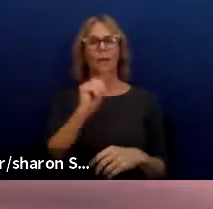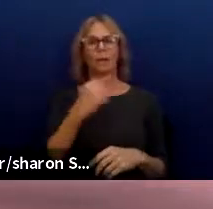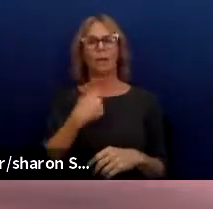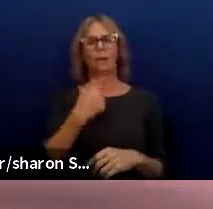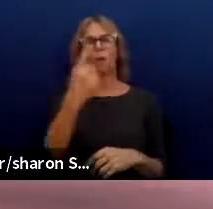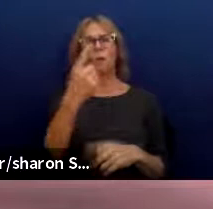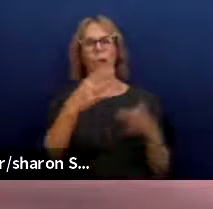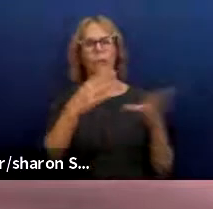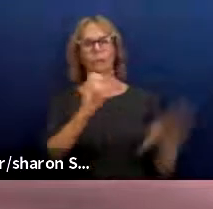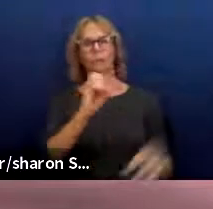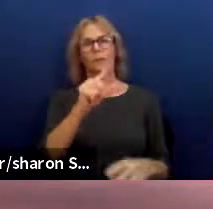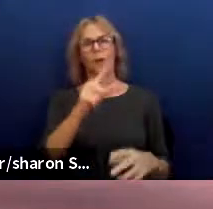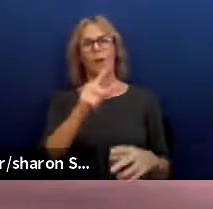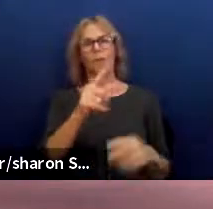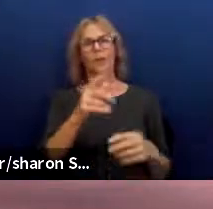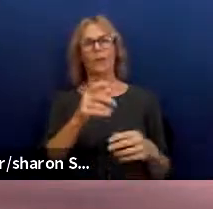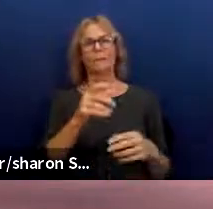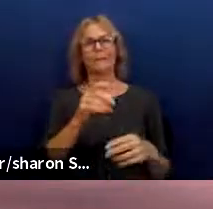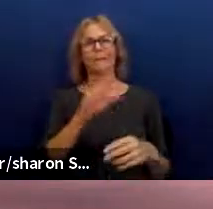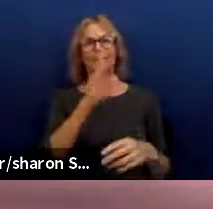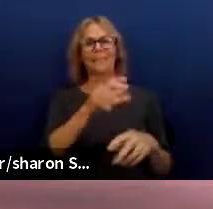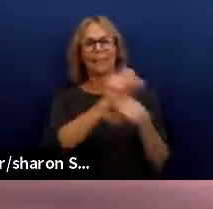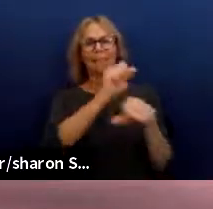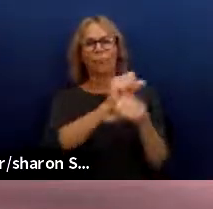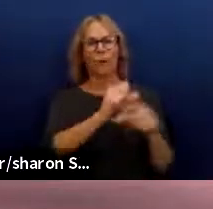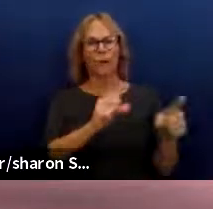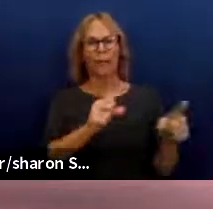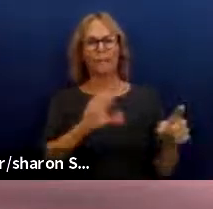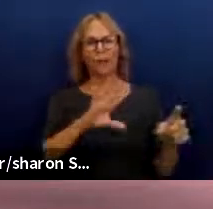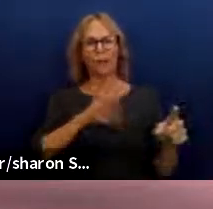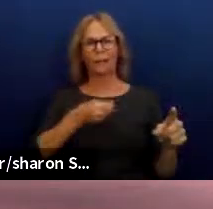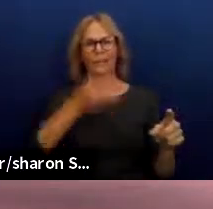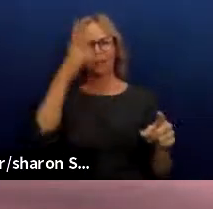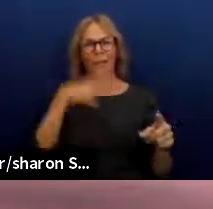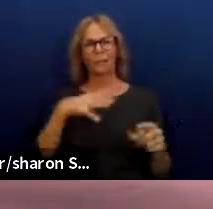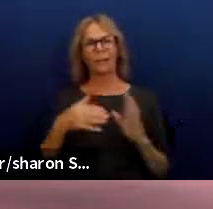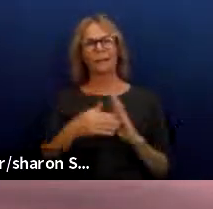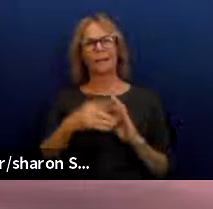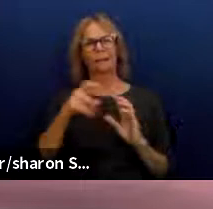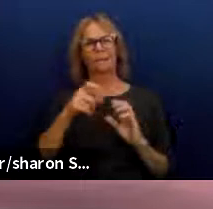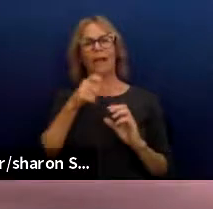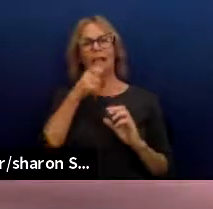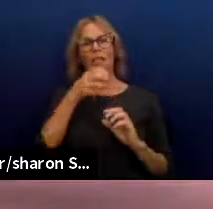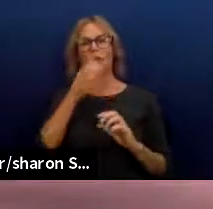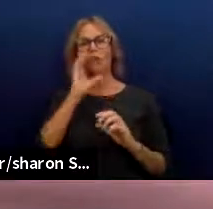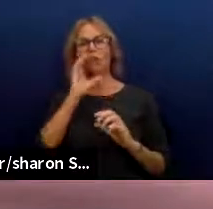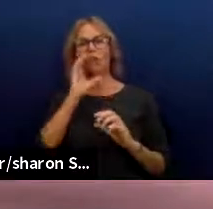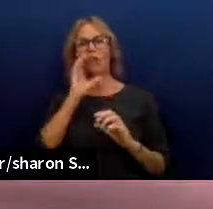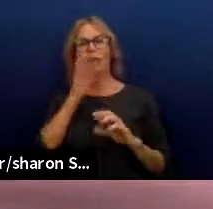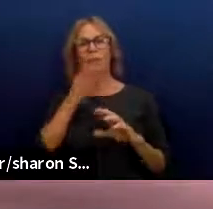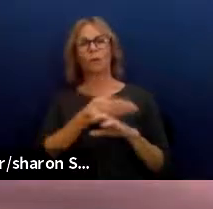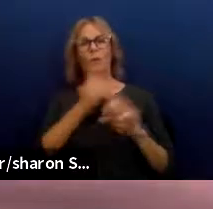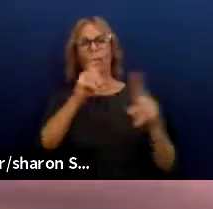and it's like almost always out of order. So as a trans man, I often have to not drink water whenever I go to town to get groceries